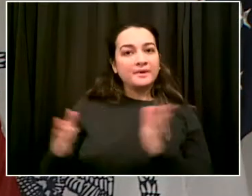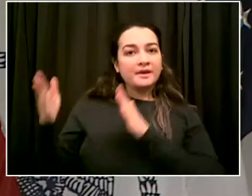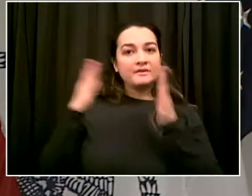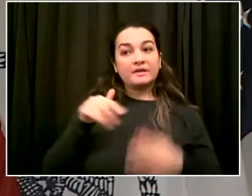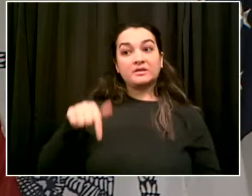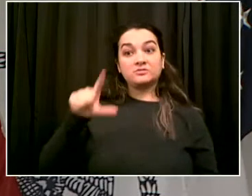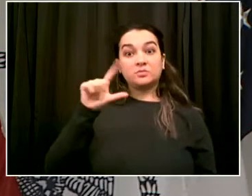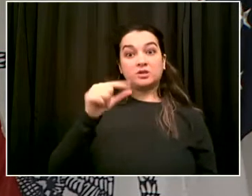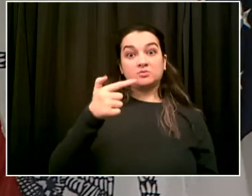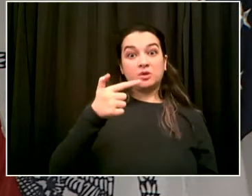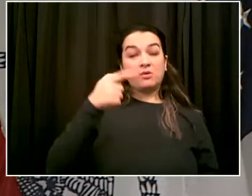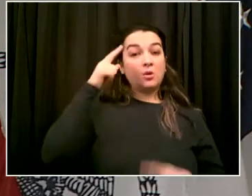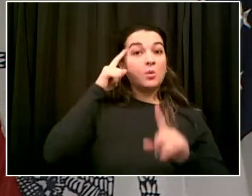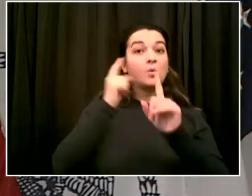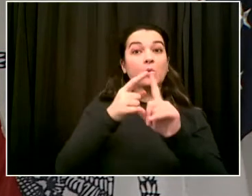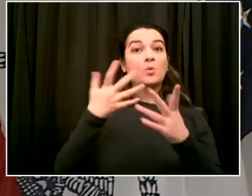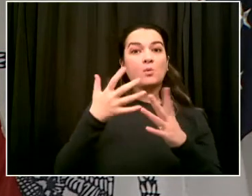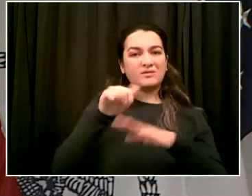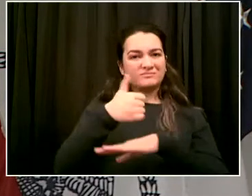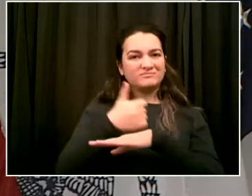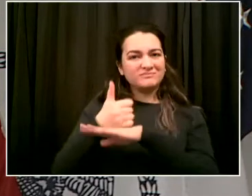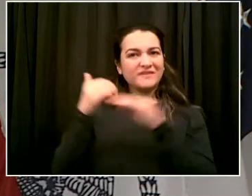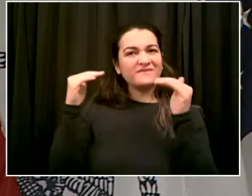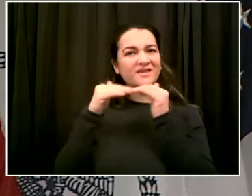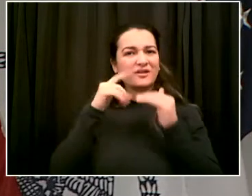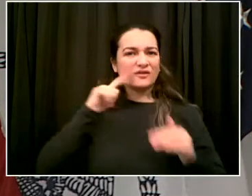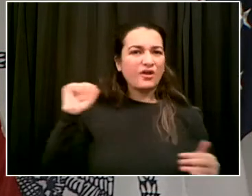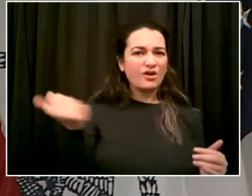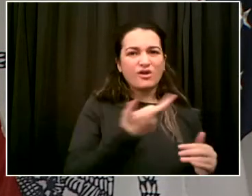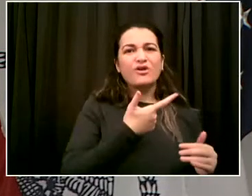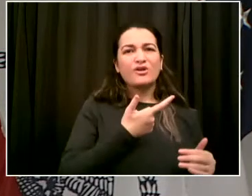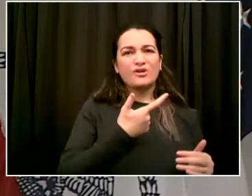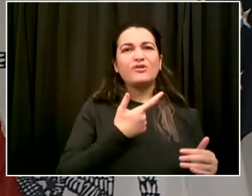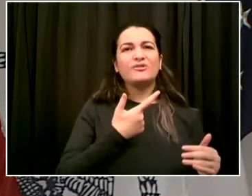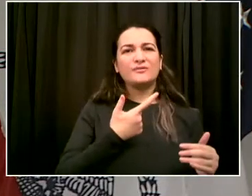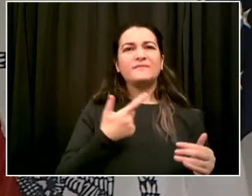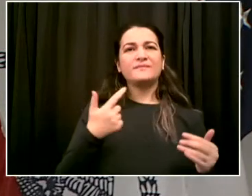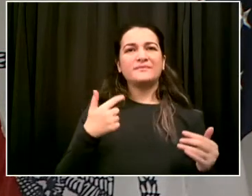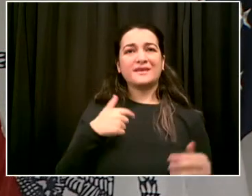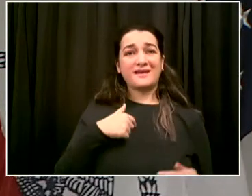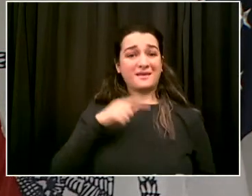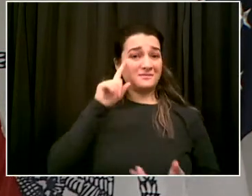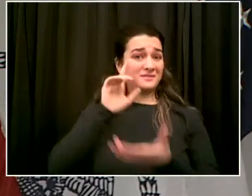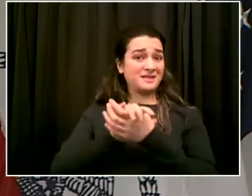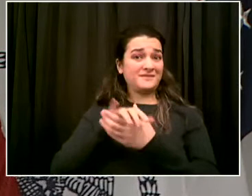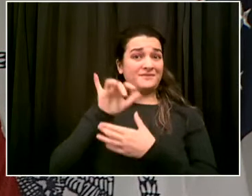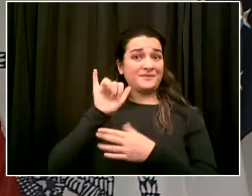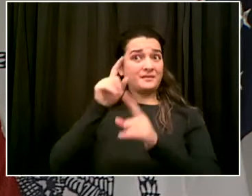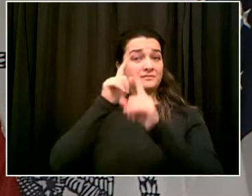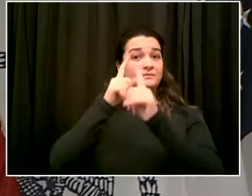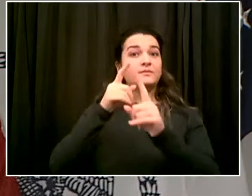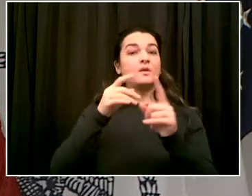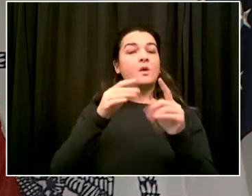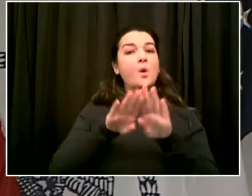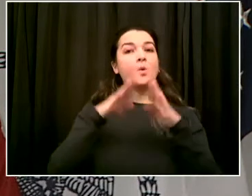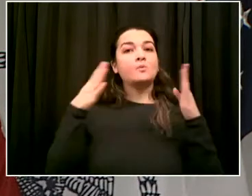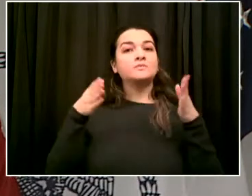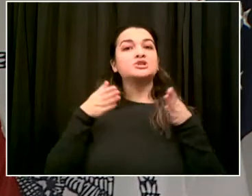IT WILL BE PERMANENT. AS YOU KNOW THAT IS AN APPROACH WE PUT T INTTO ALL DIFFERENT KINDS OF NEIGHBORRHOODSDS, ALL L IVFE E BOROROGUHS,